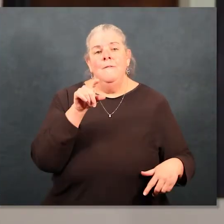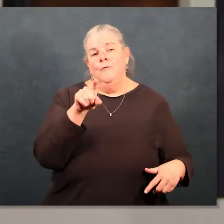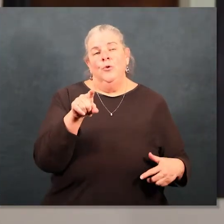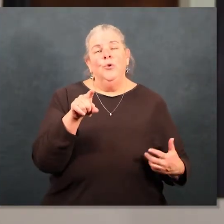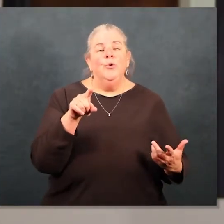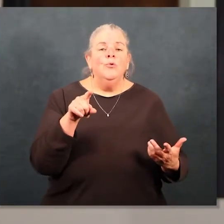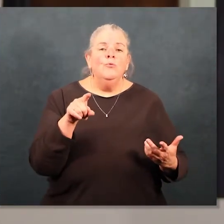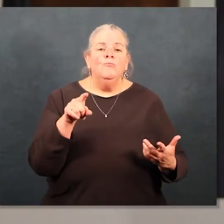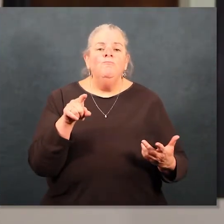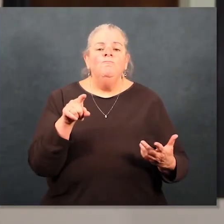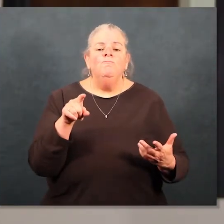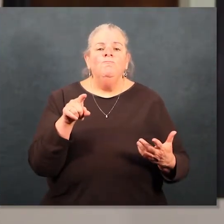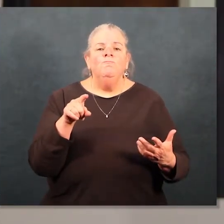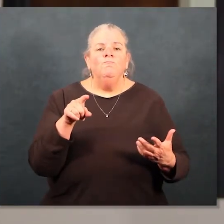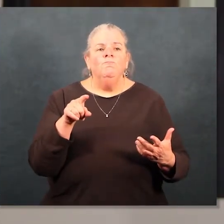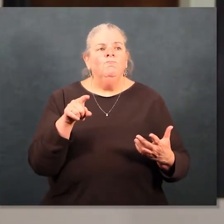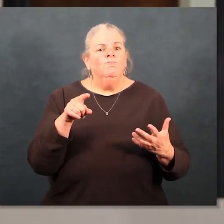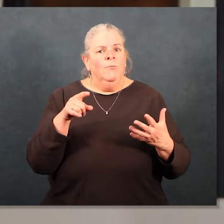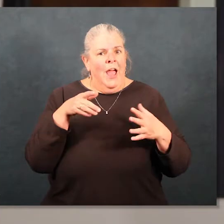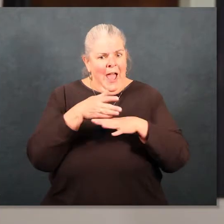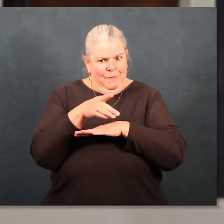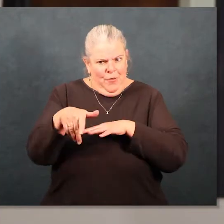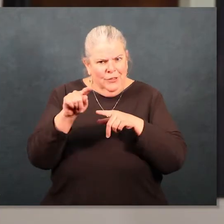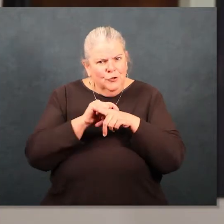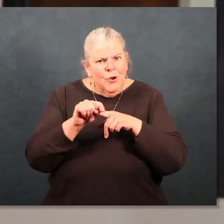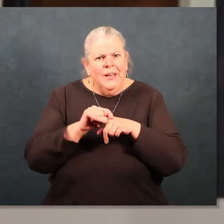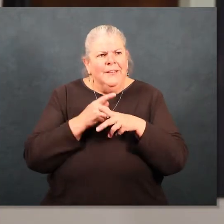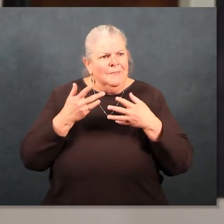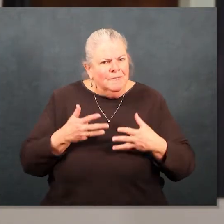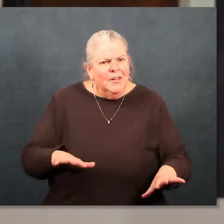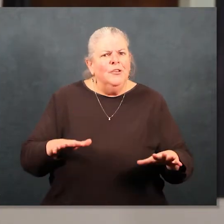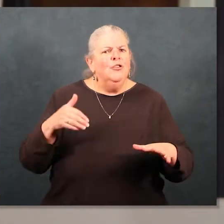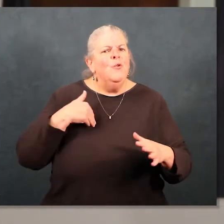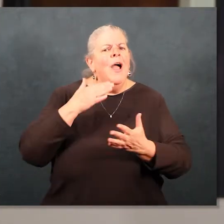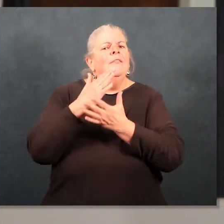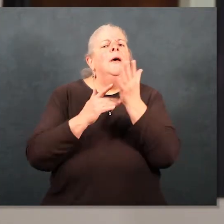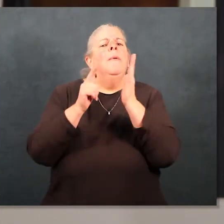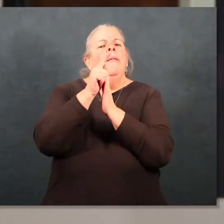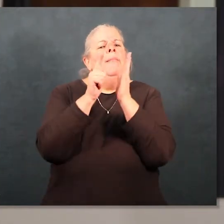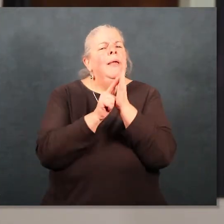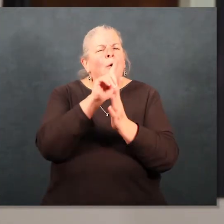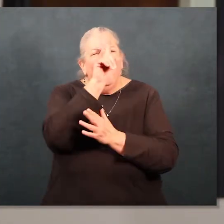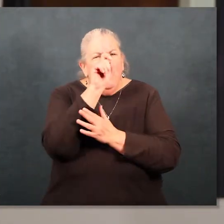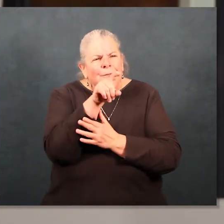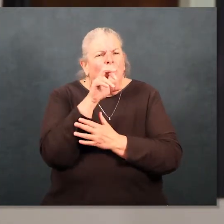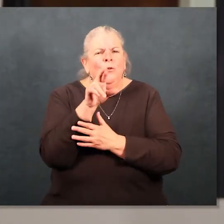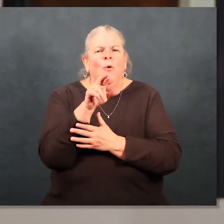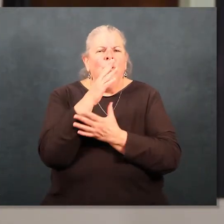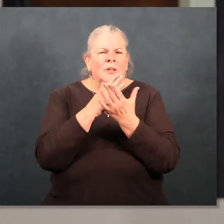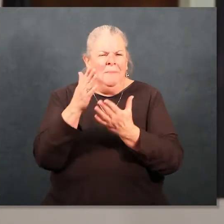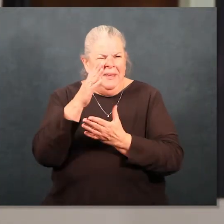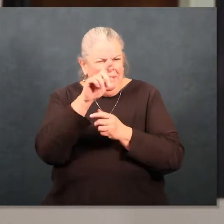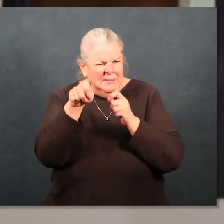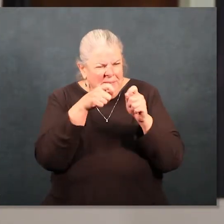finish listening to this training and have some legal questions or some questions about a specific situation